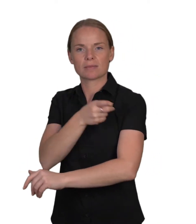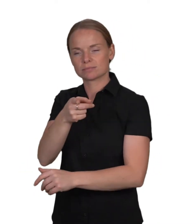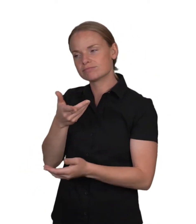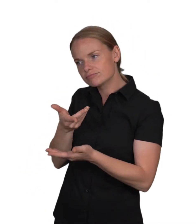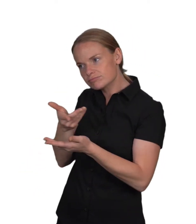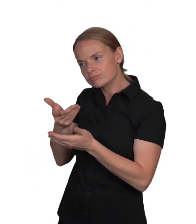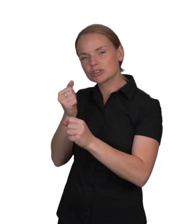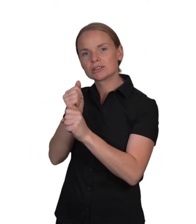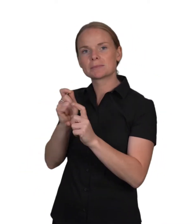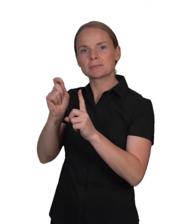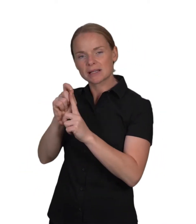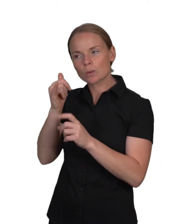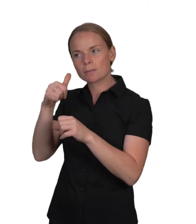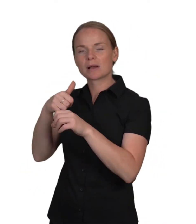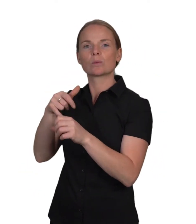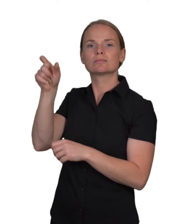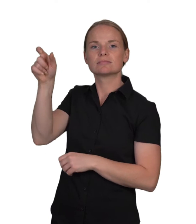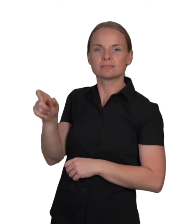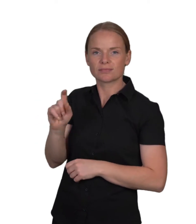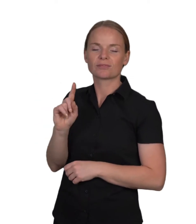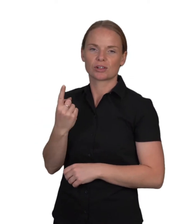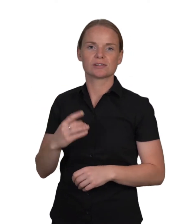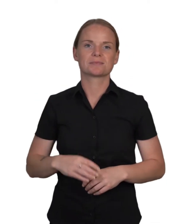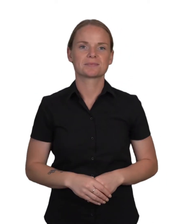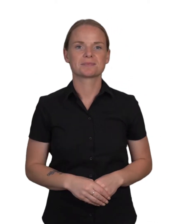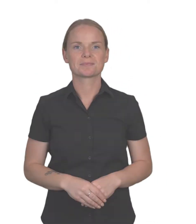with your immunisation provider or your GP before you receive the vaccine.